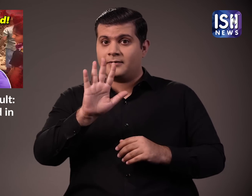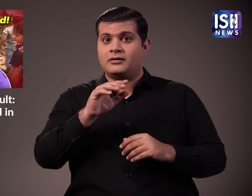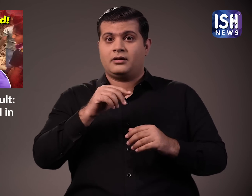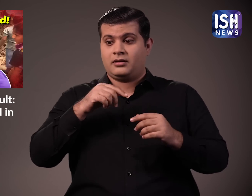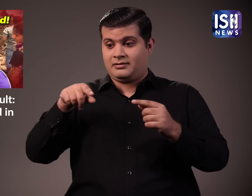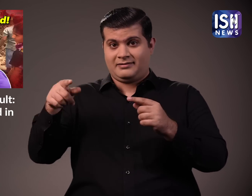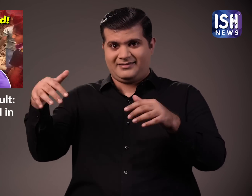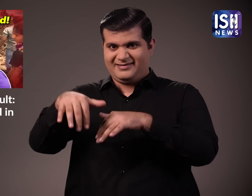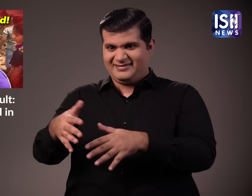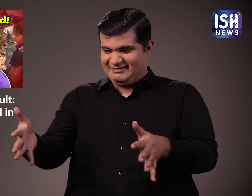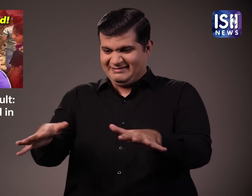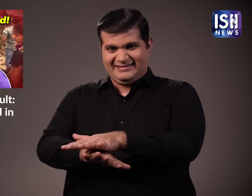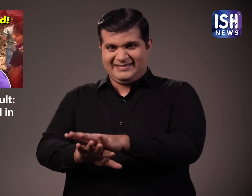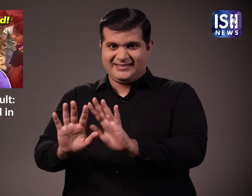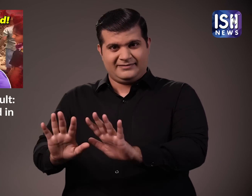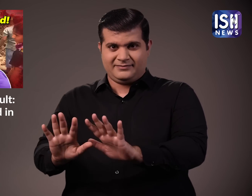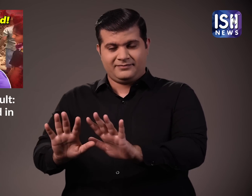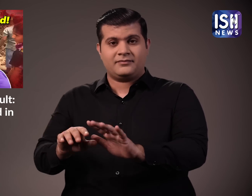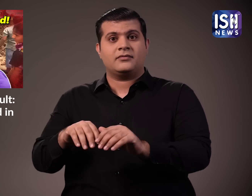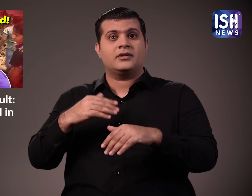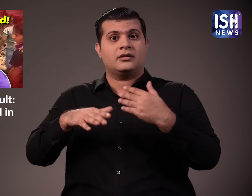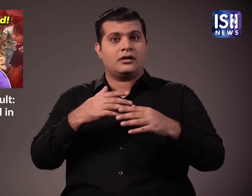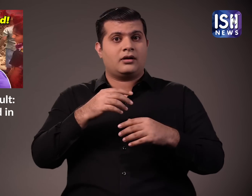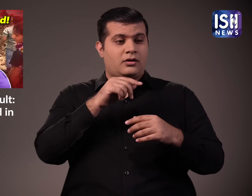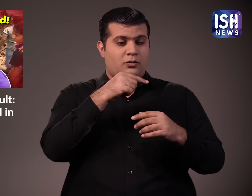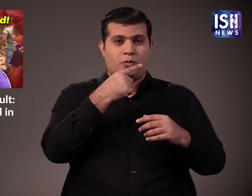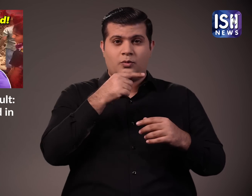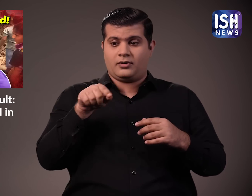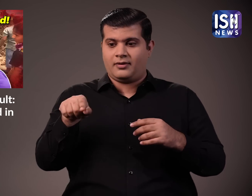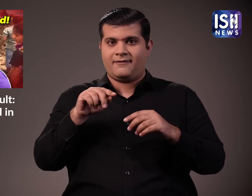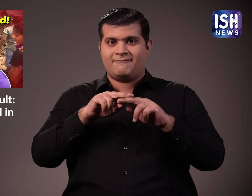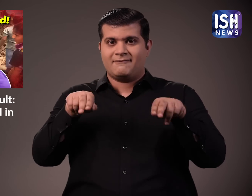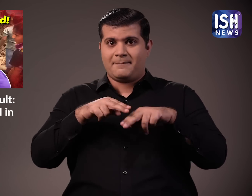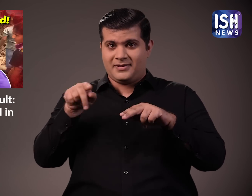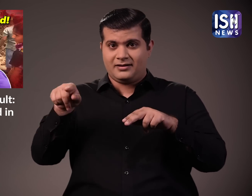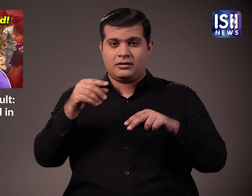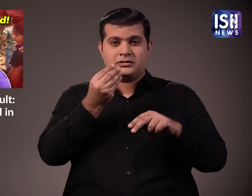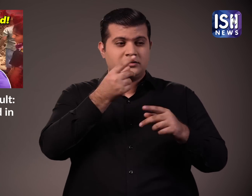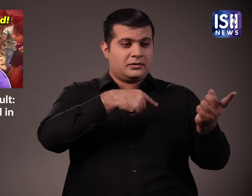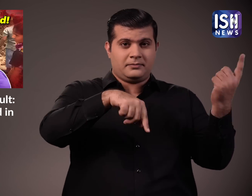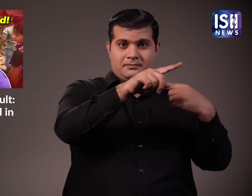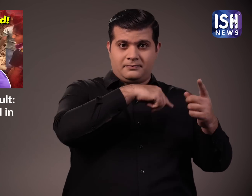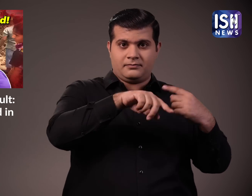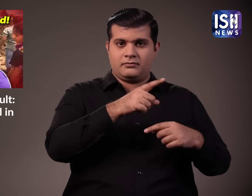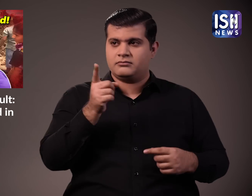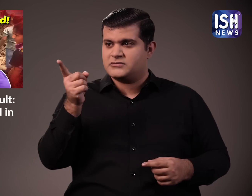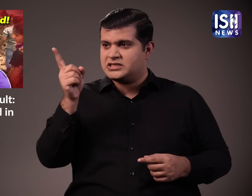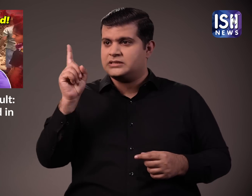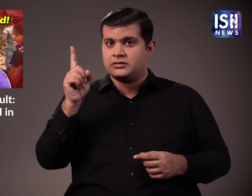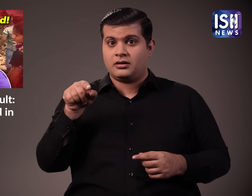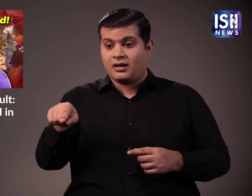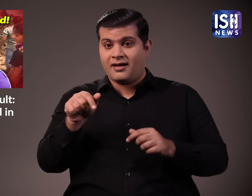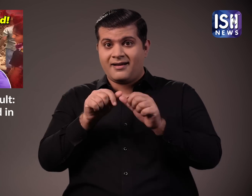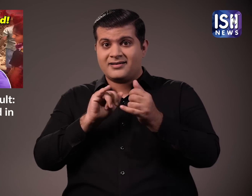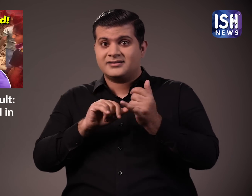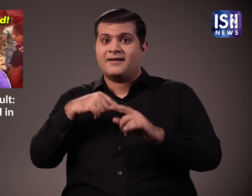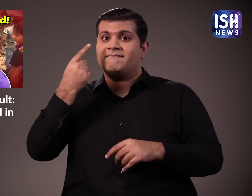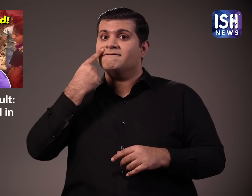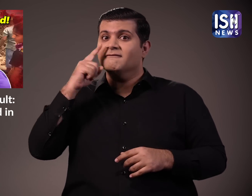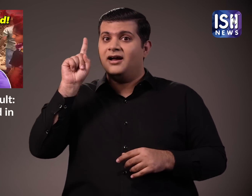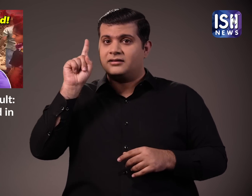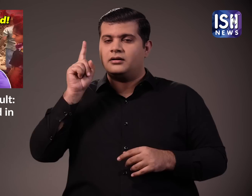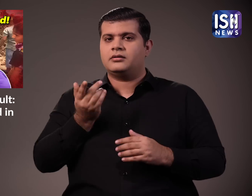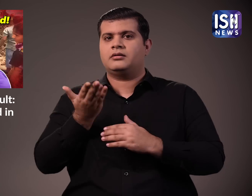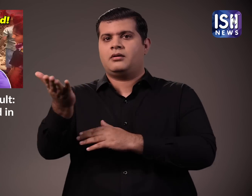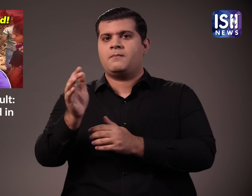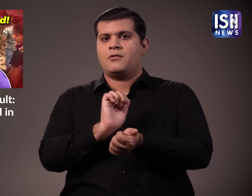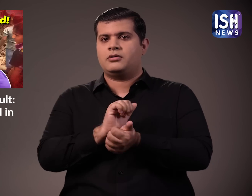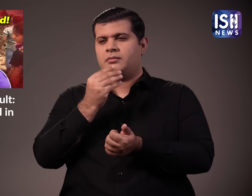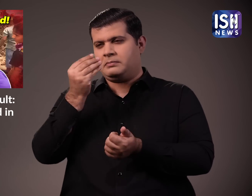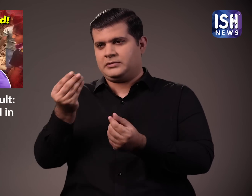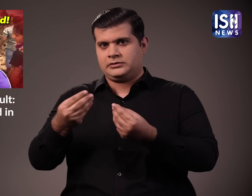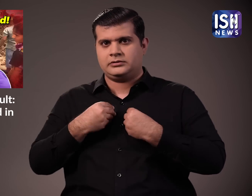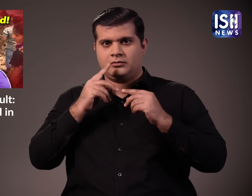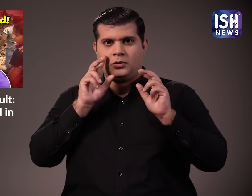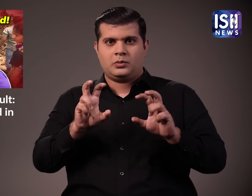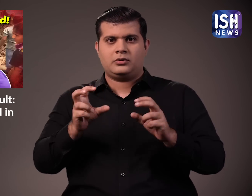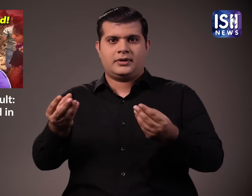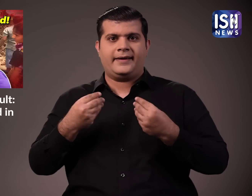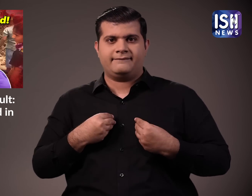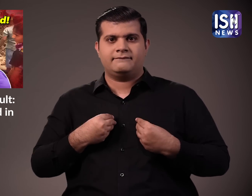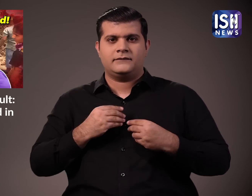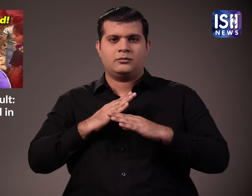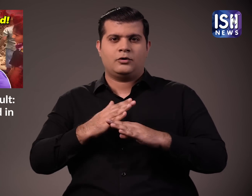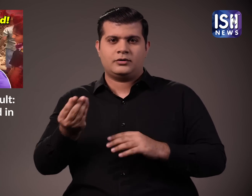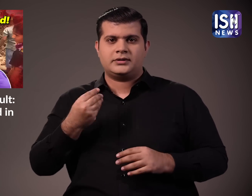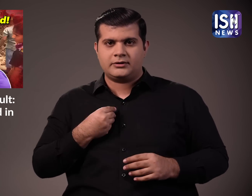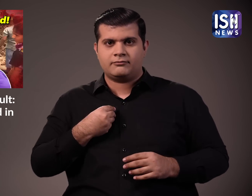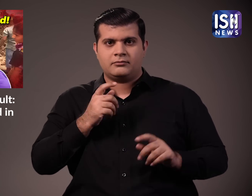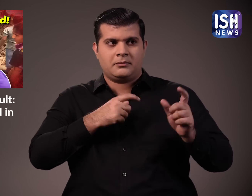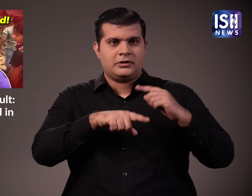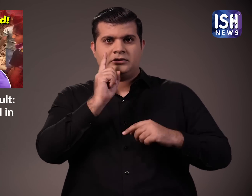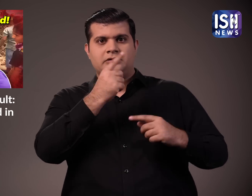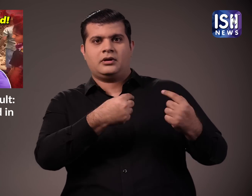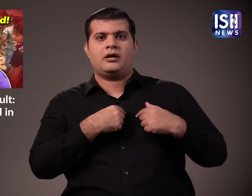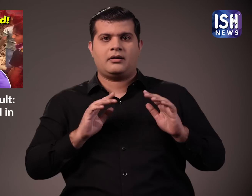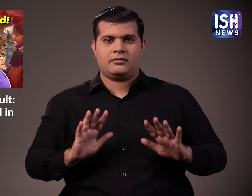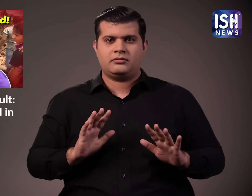Akshay's father has requested for police protection as they are receiving threats from the locals.